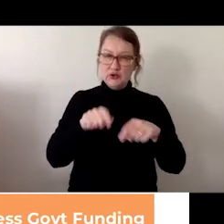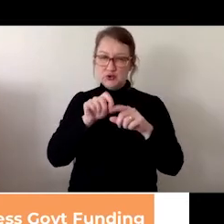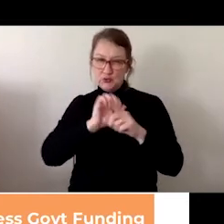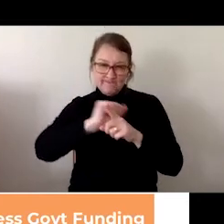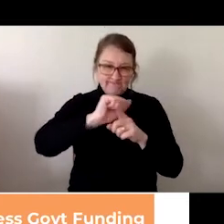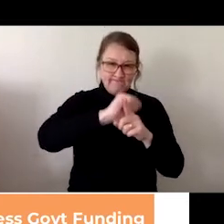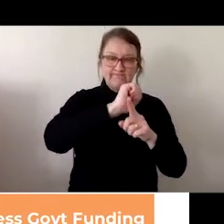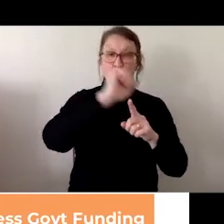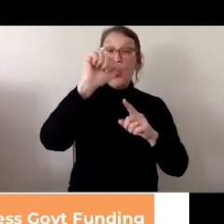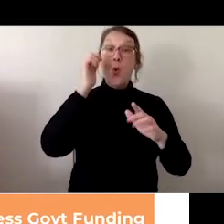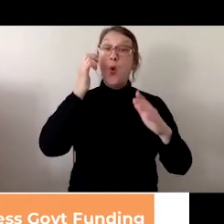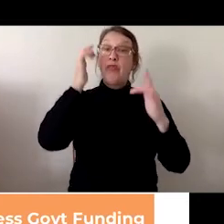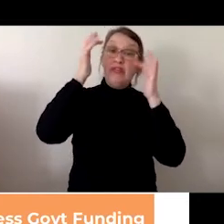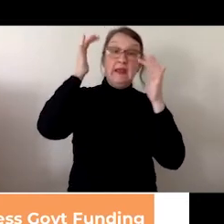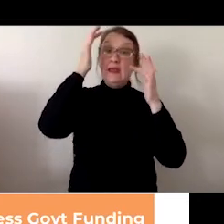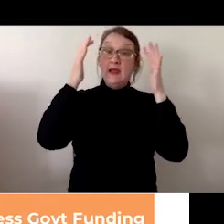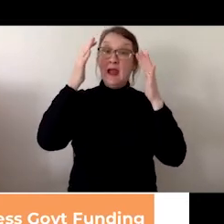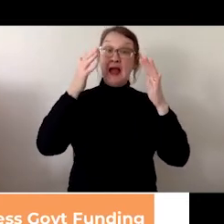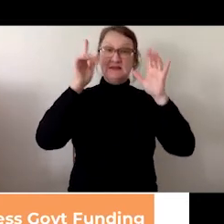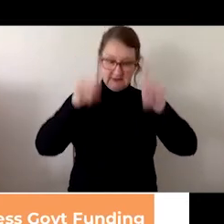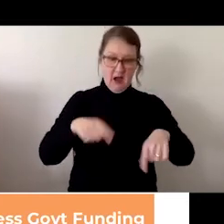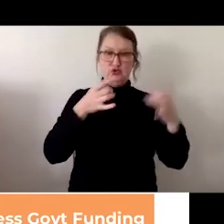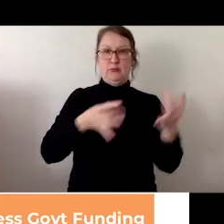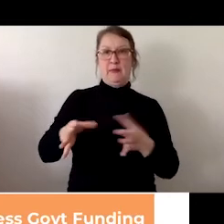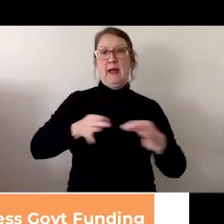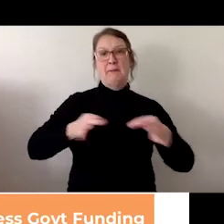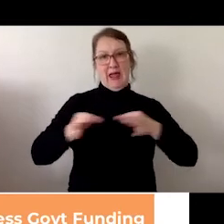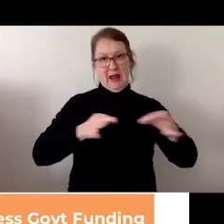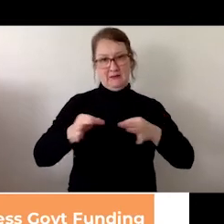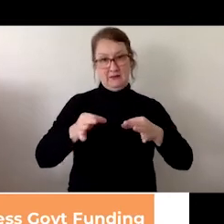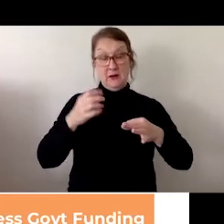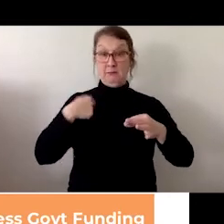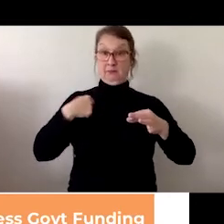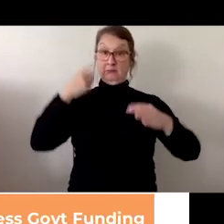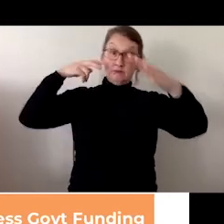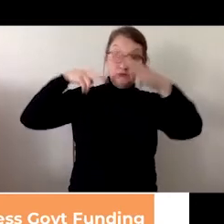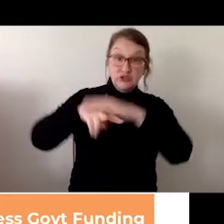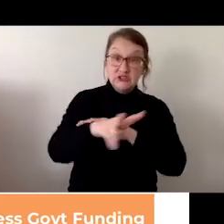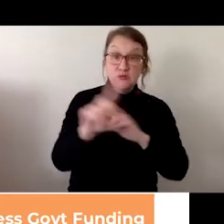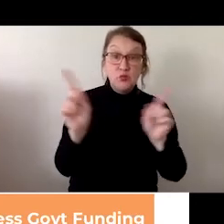The predictions that I'm making are as follows. The first one is I'm predicting that new